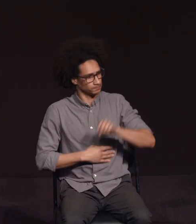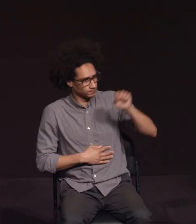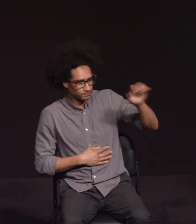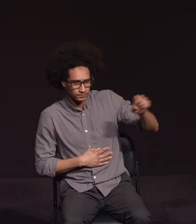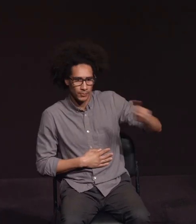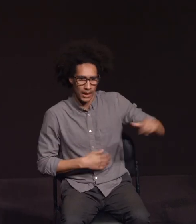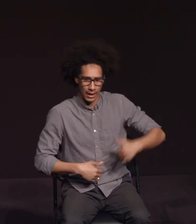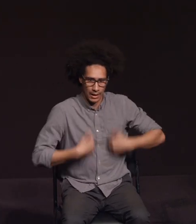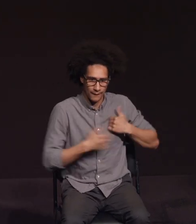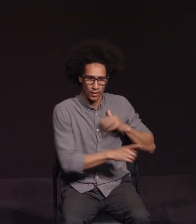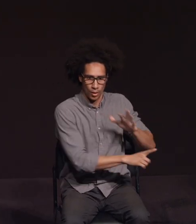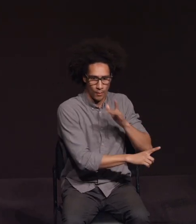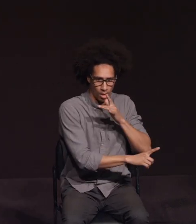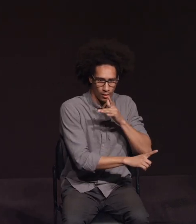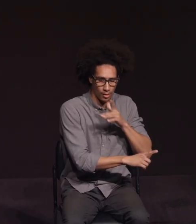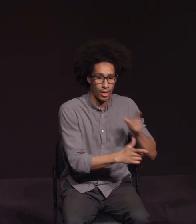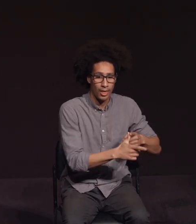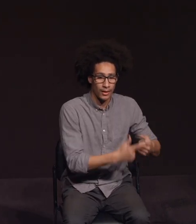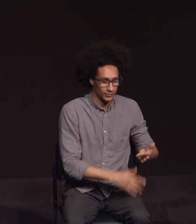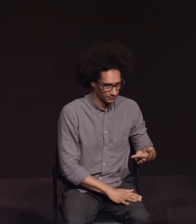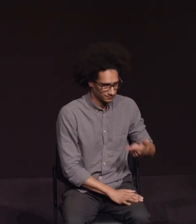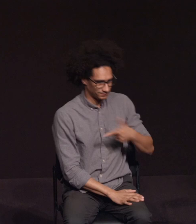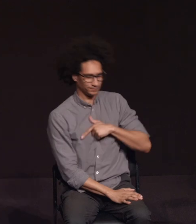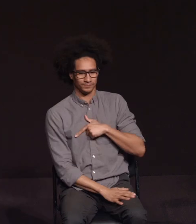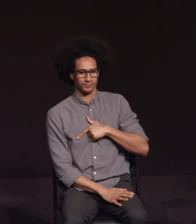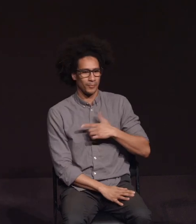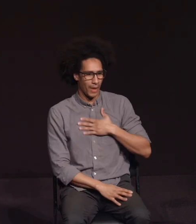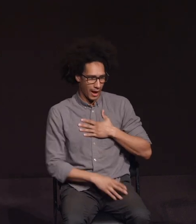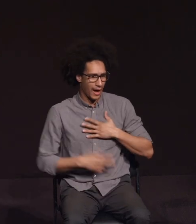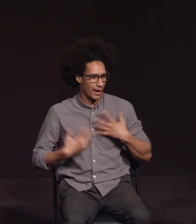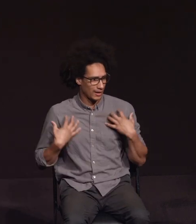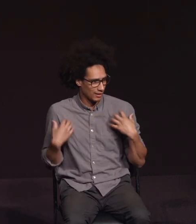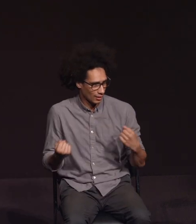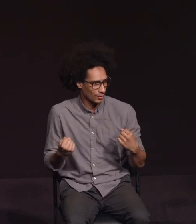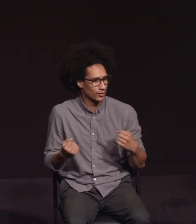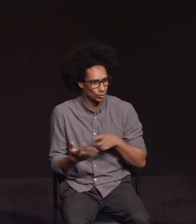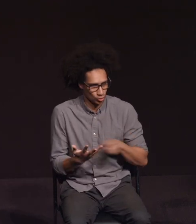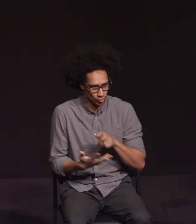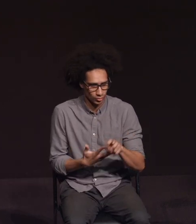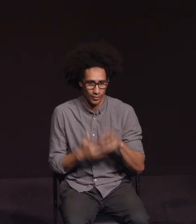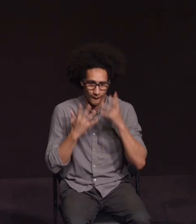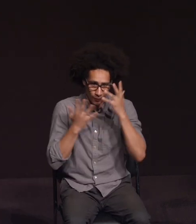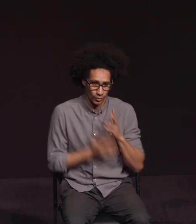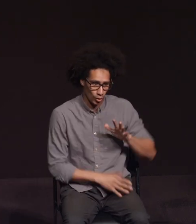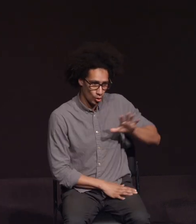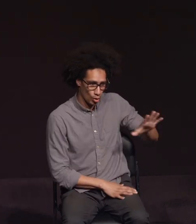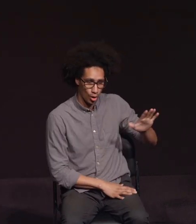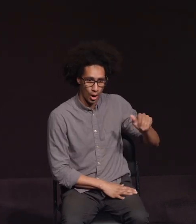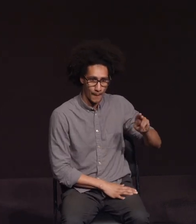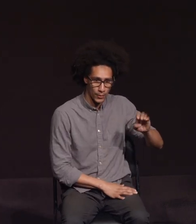began my healing journey. Unfortunately, her abuse and her trauma brought up